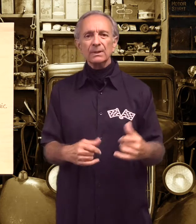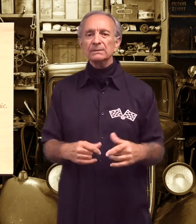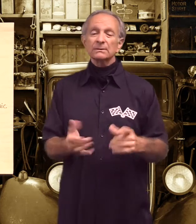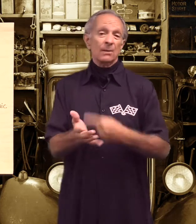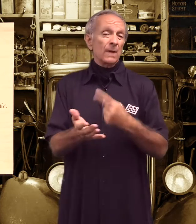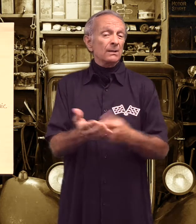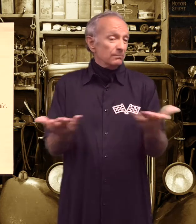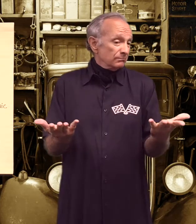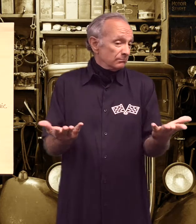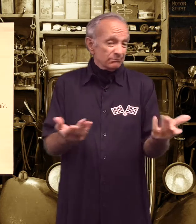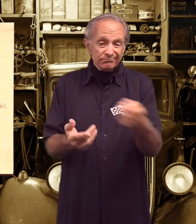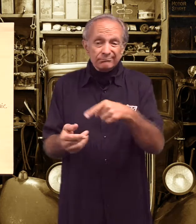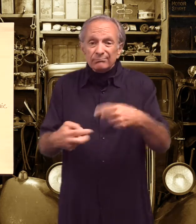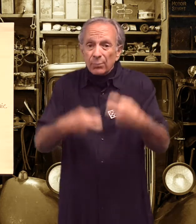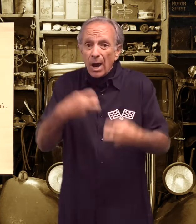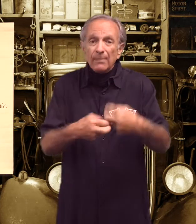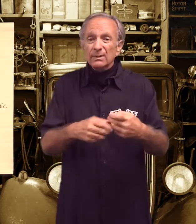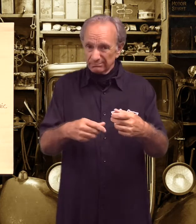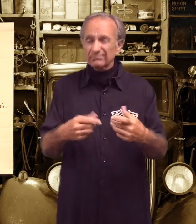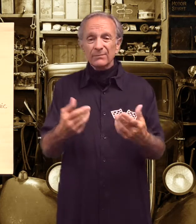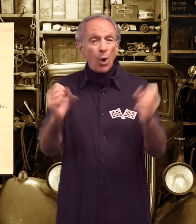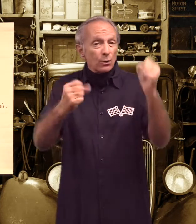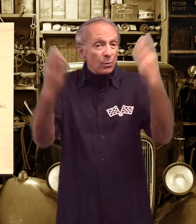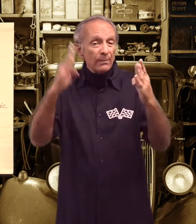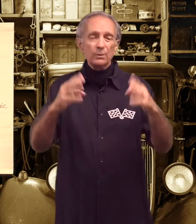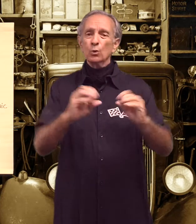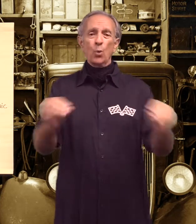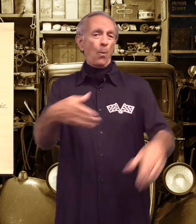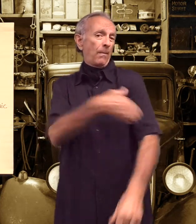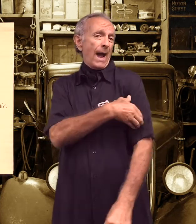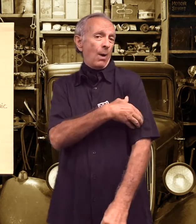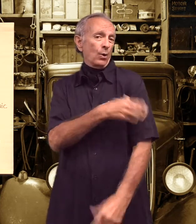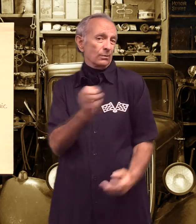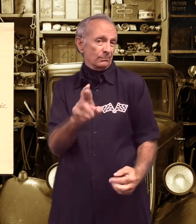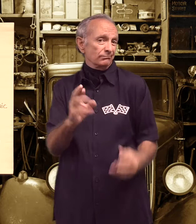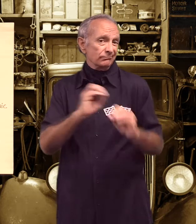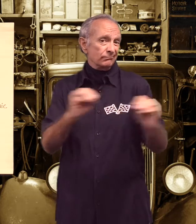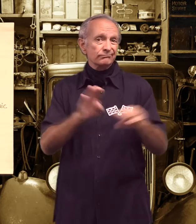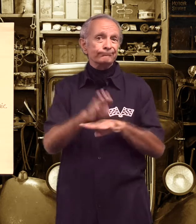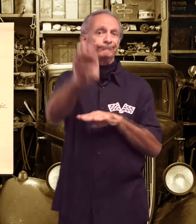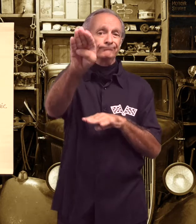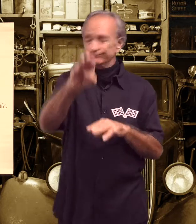Sometimes that can be caused by any of the common Car Trouble issues. There's just not enough power to go anywhere.